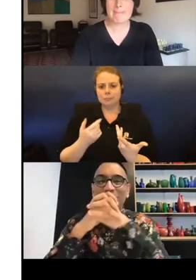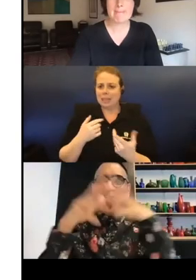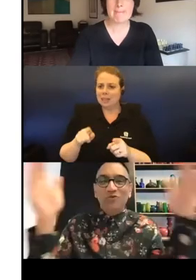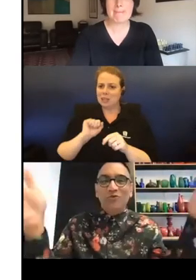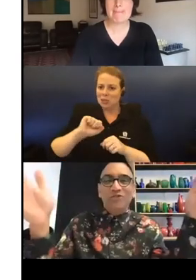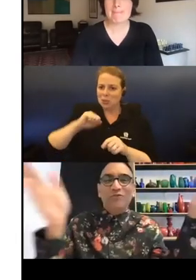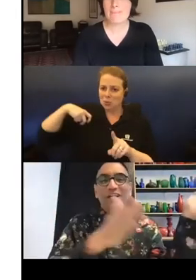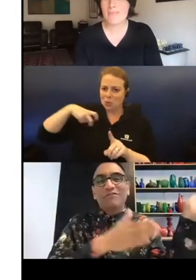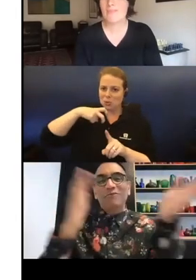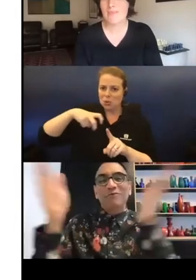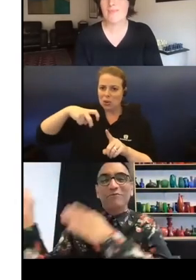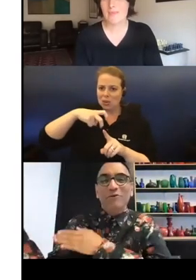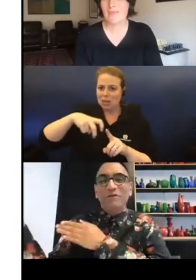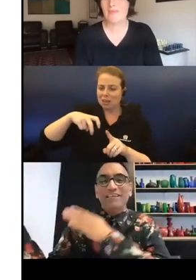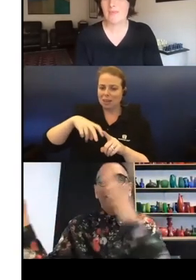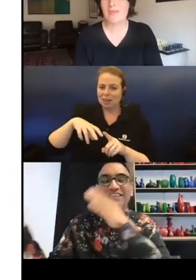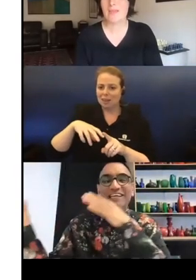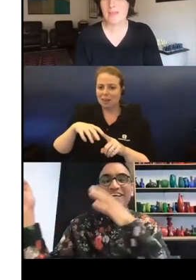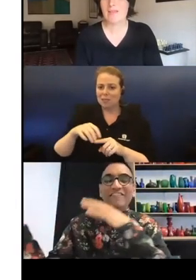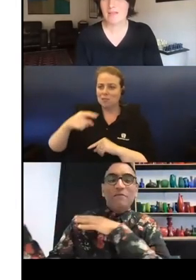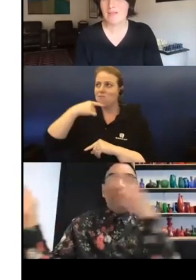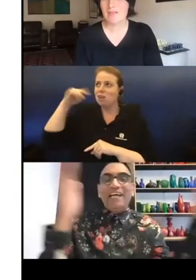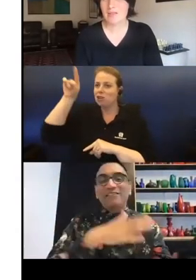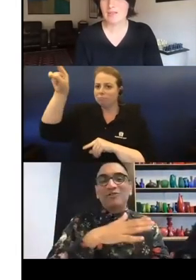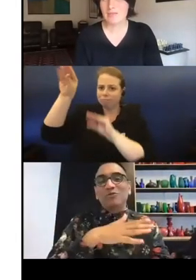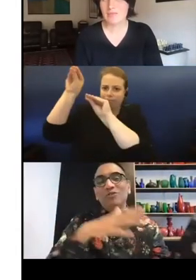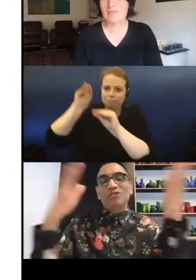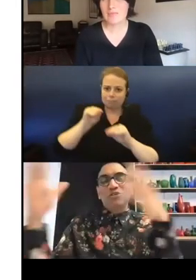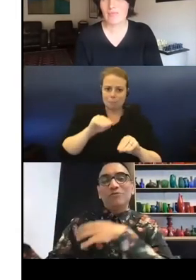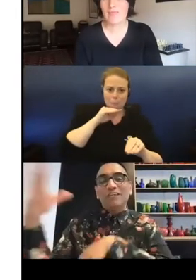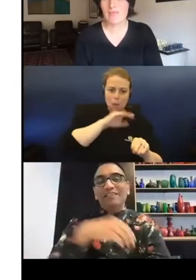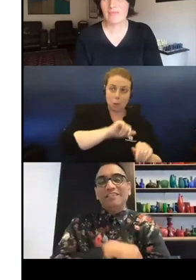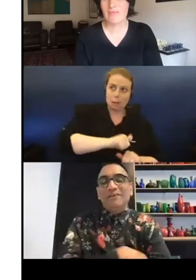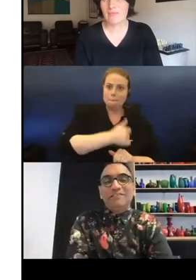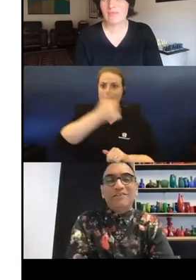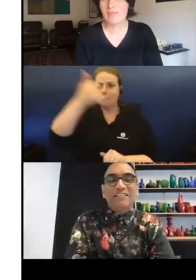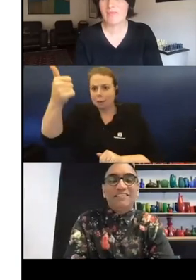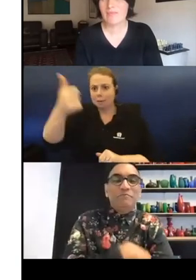georgia right through to melbourne and and then back to georgia and you know it's not as simple as